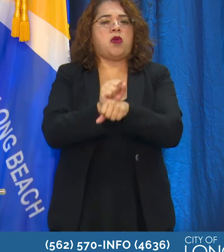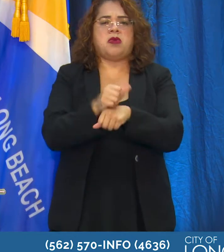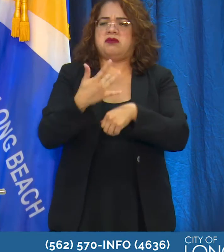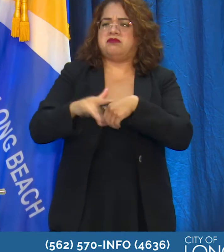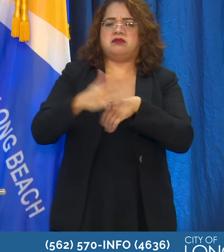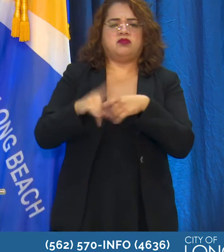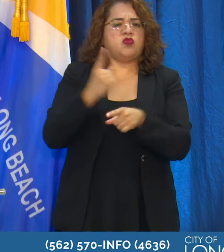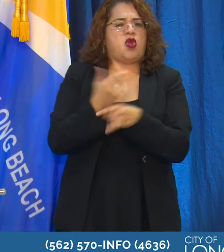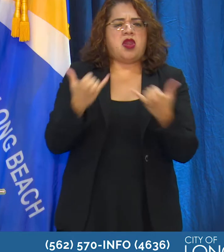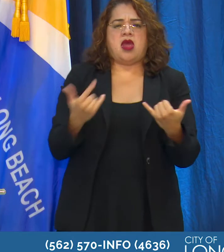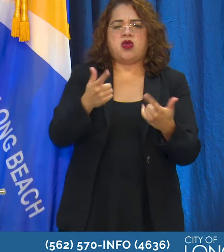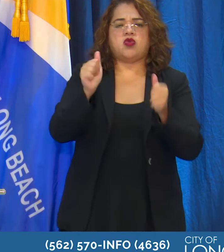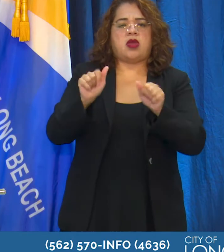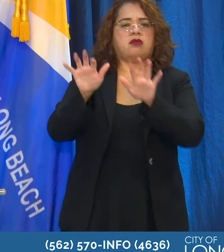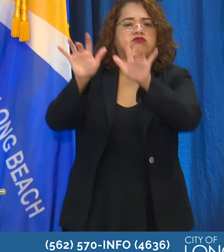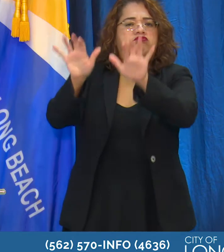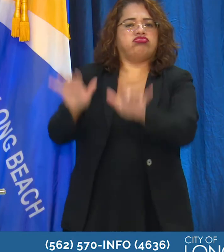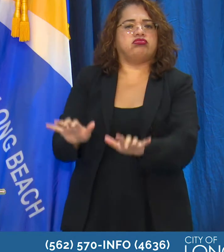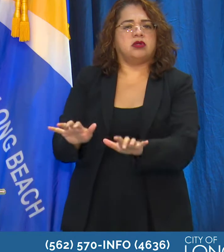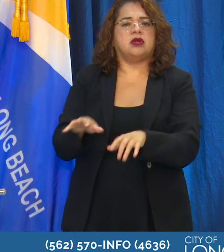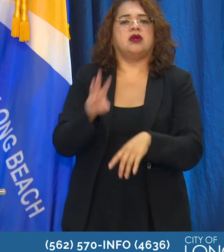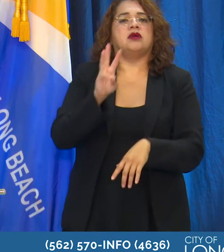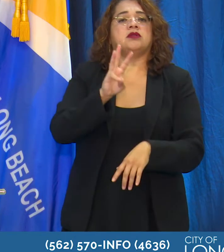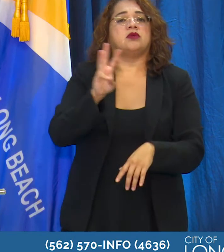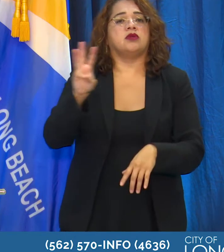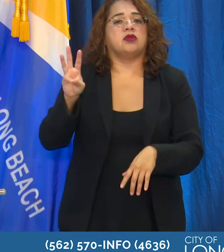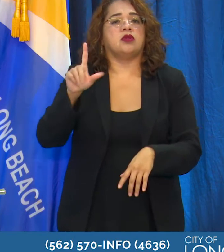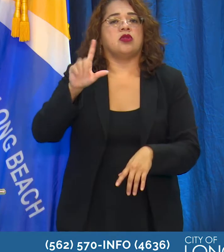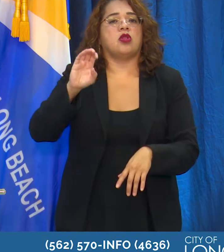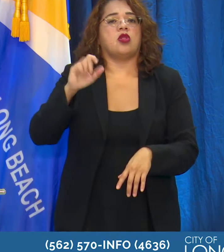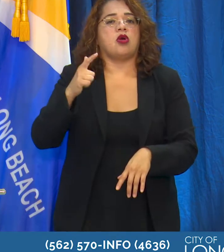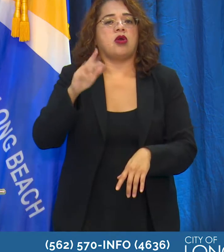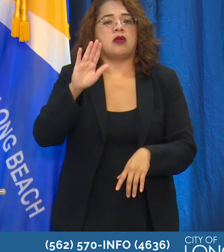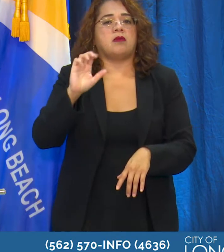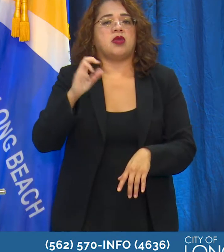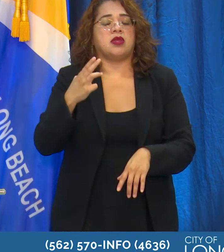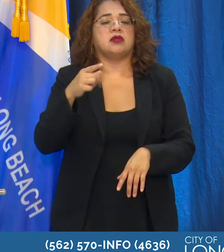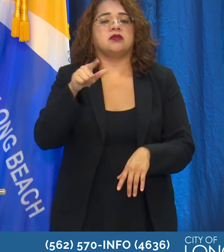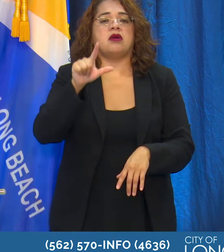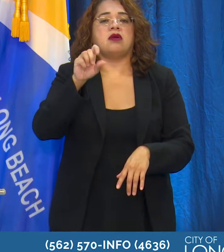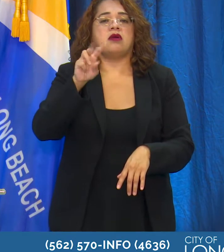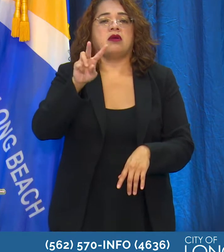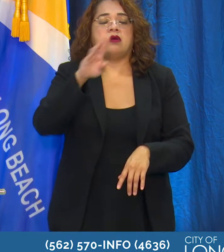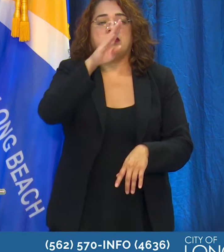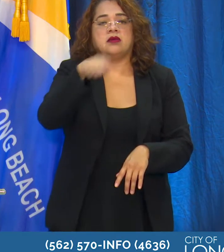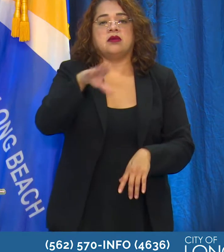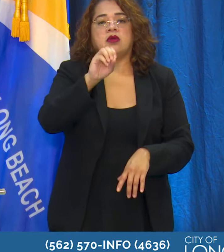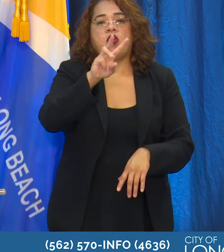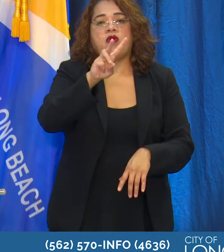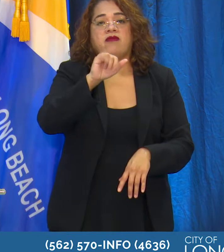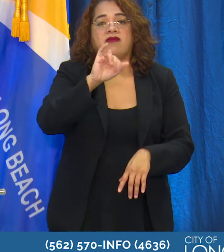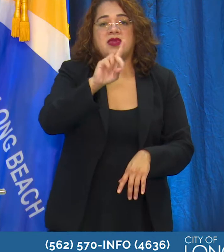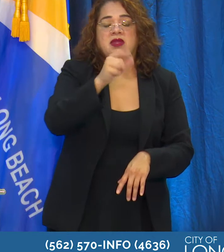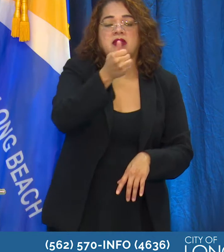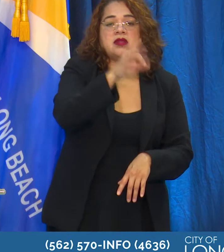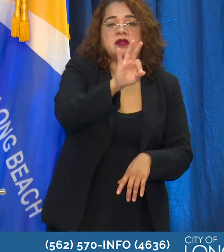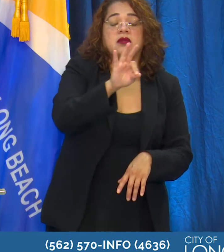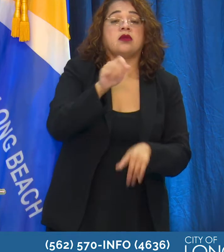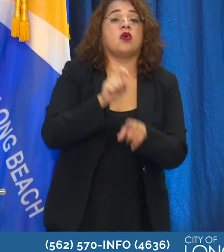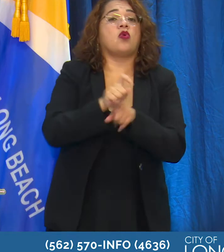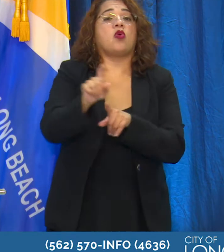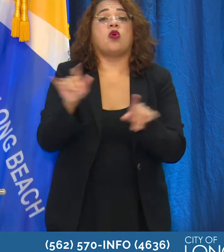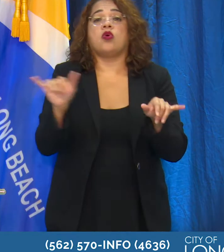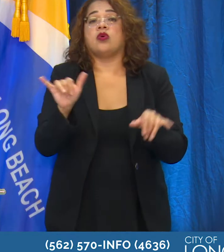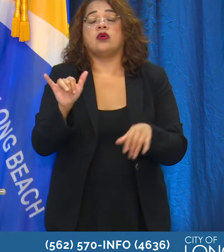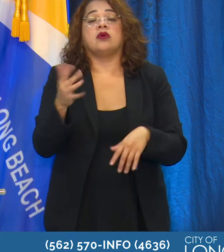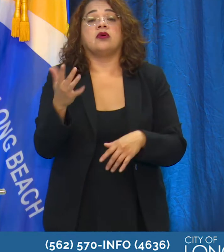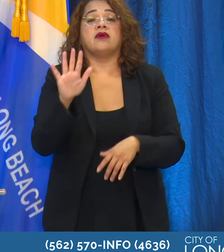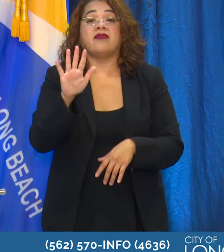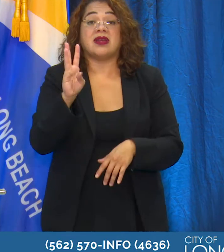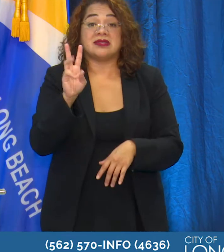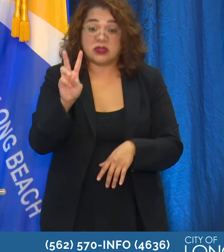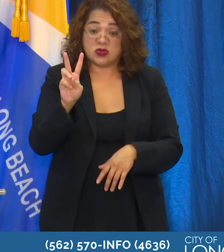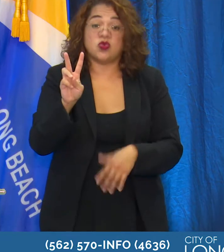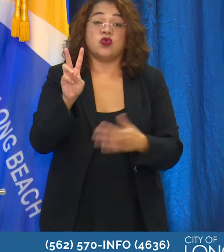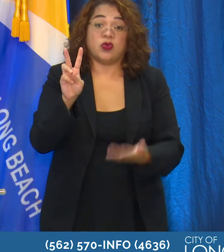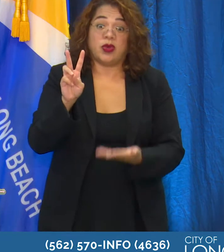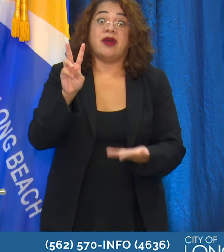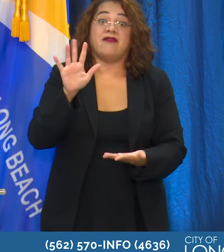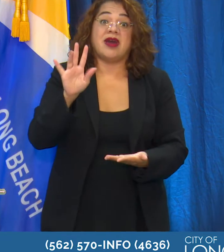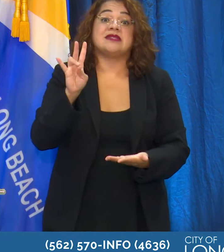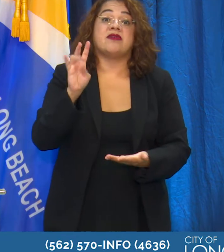You can make them through our website at www.longbeach.gov/covid19 or by calling your INFO line at 562-570-INFO